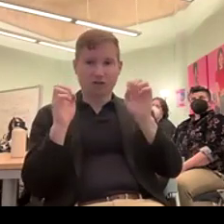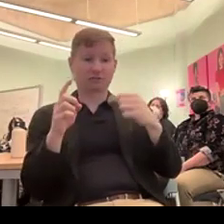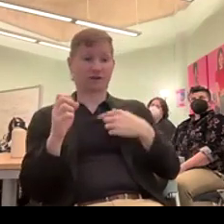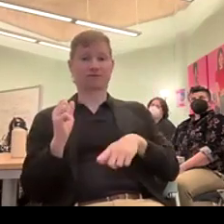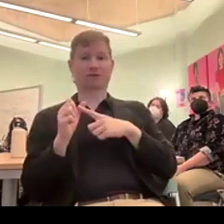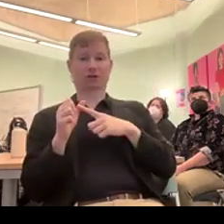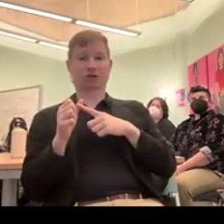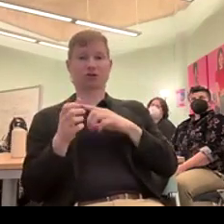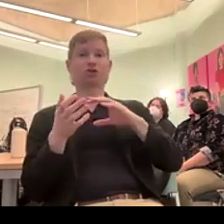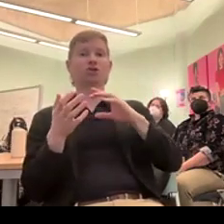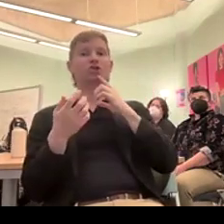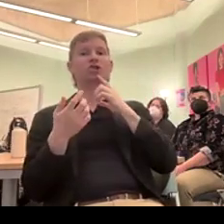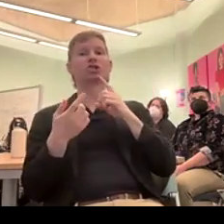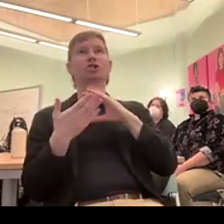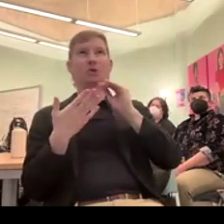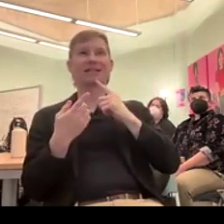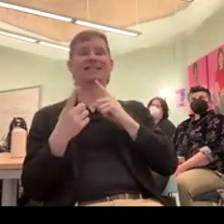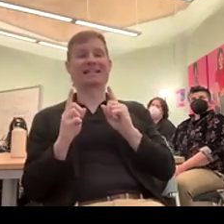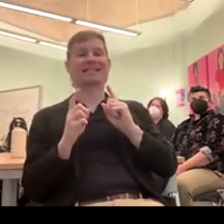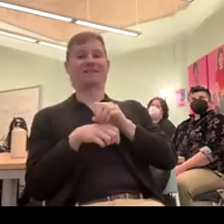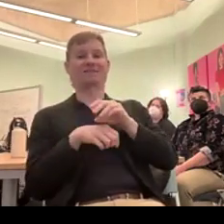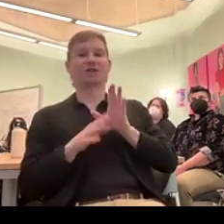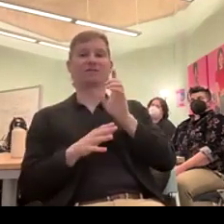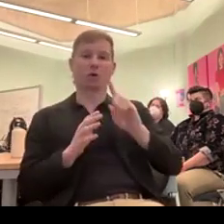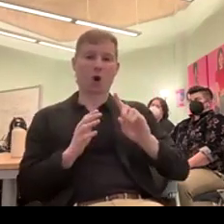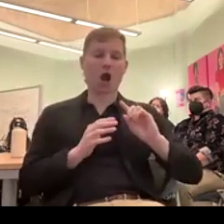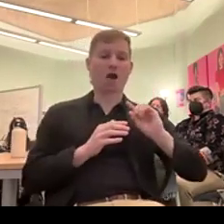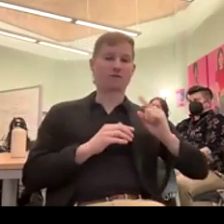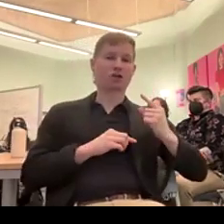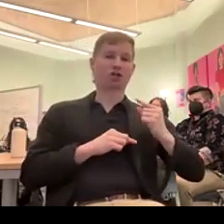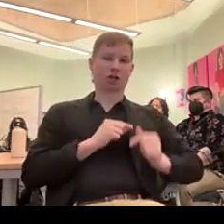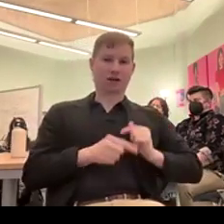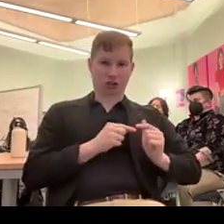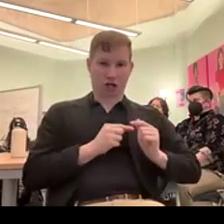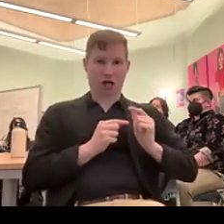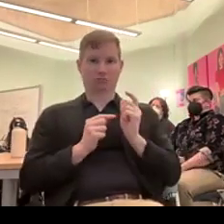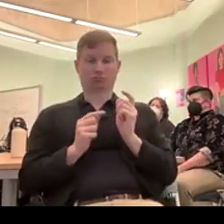in higher education. And I'm the first student success adviser for the first-generation student